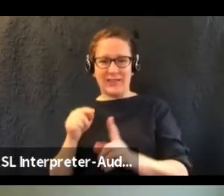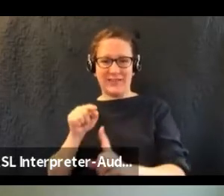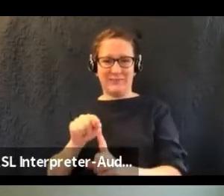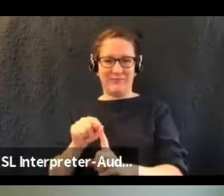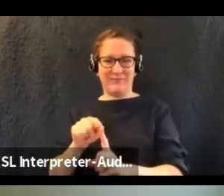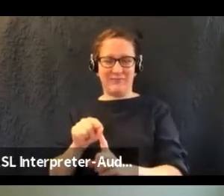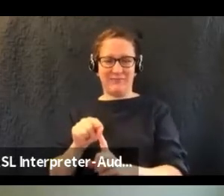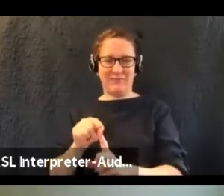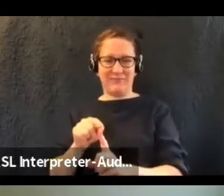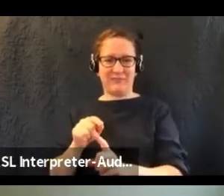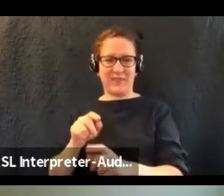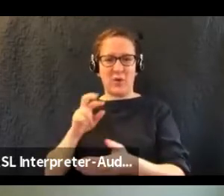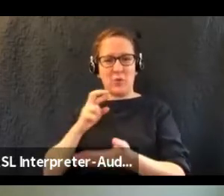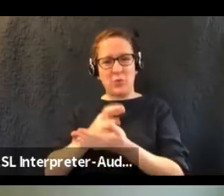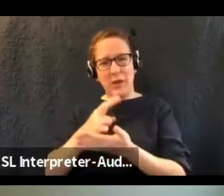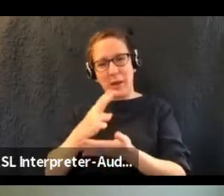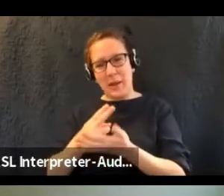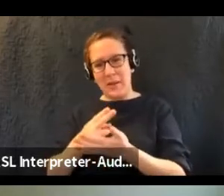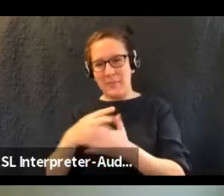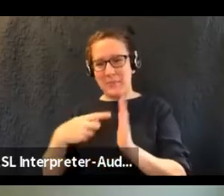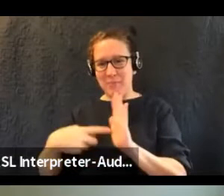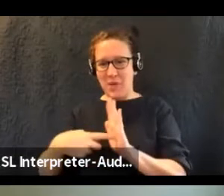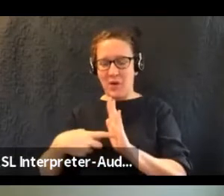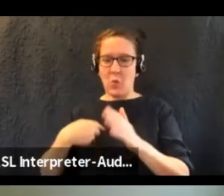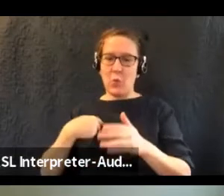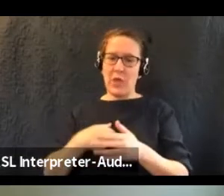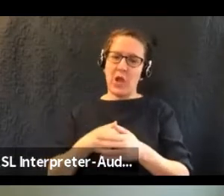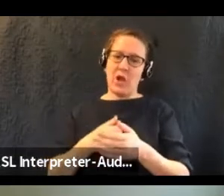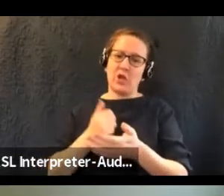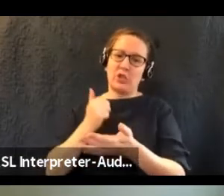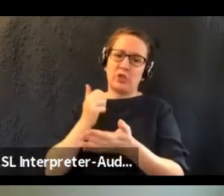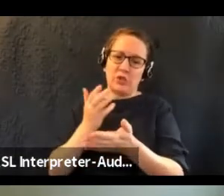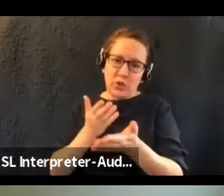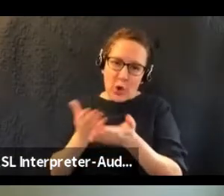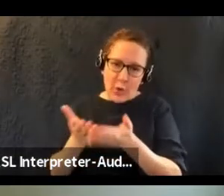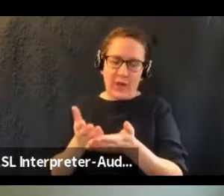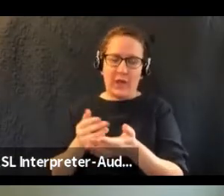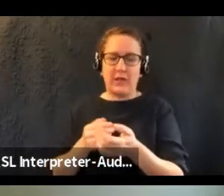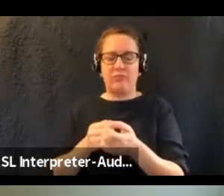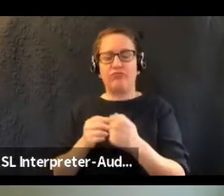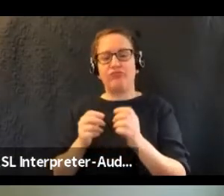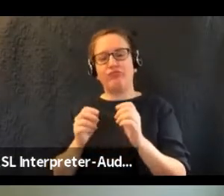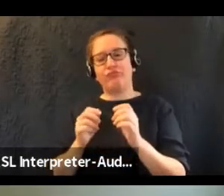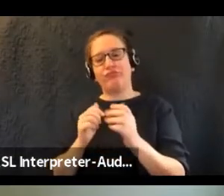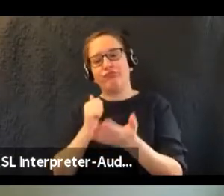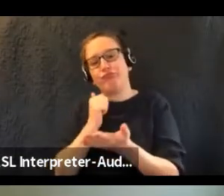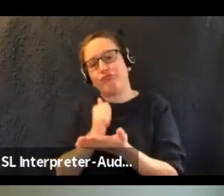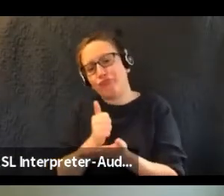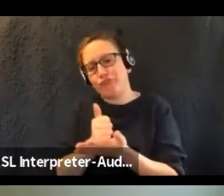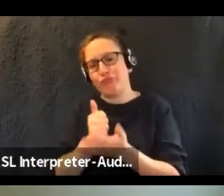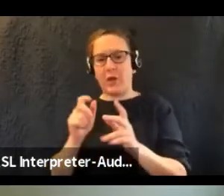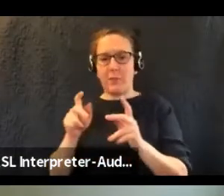from that rehab model, we are serving people with disabilities.